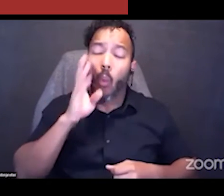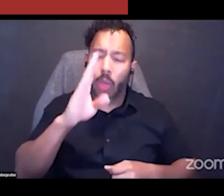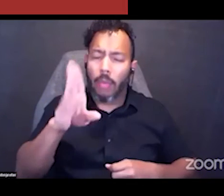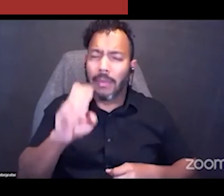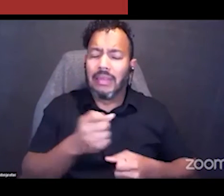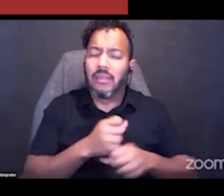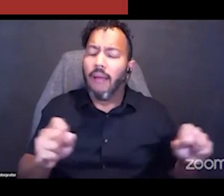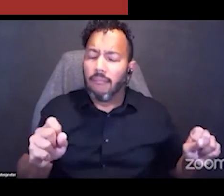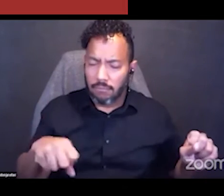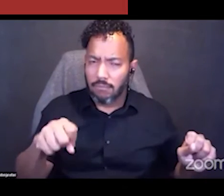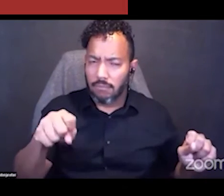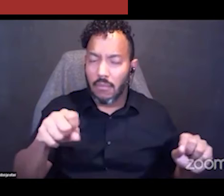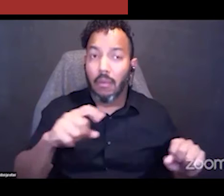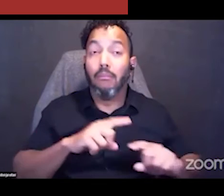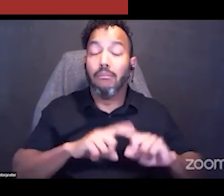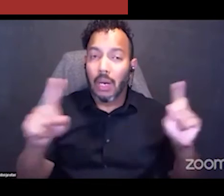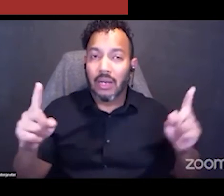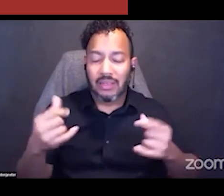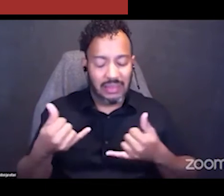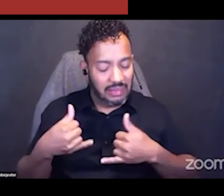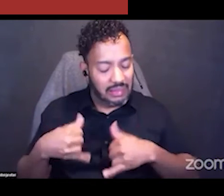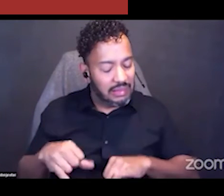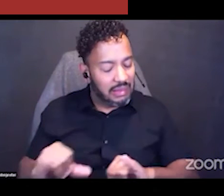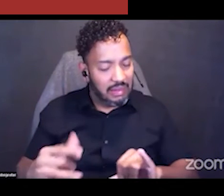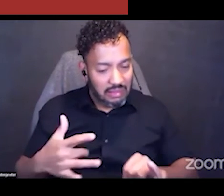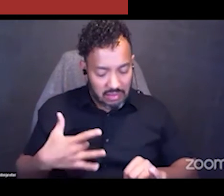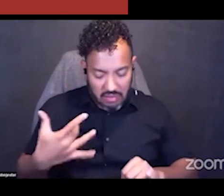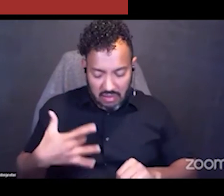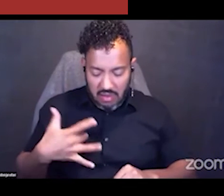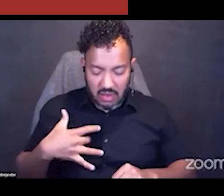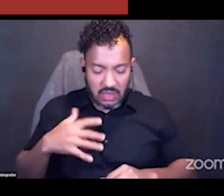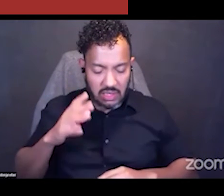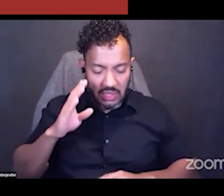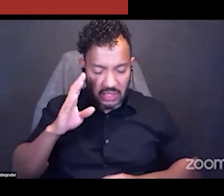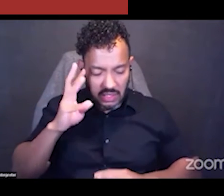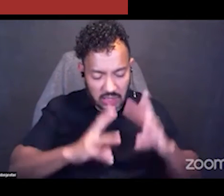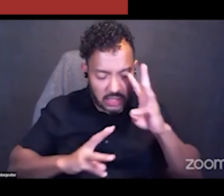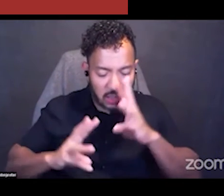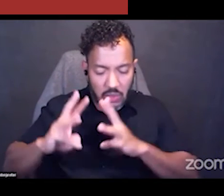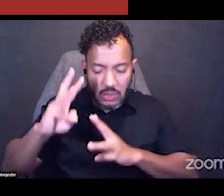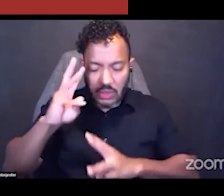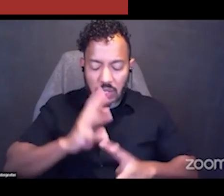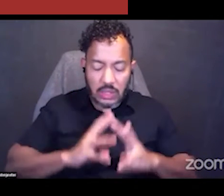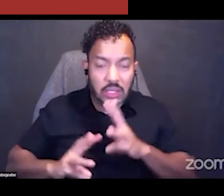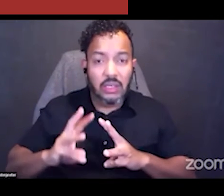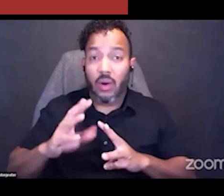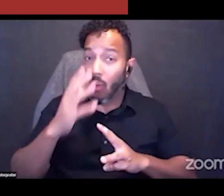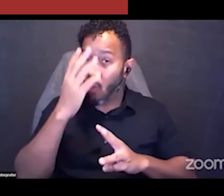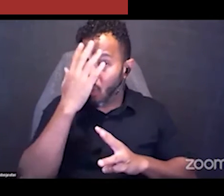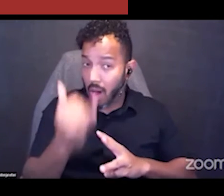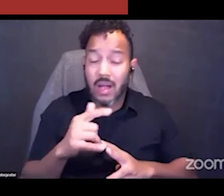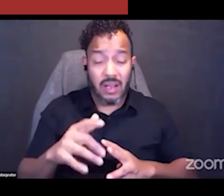But I simply cannot explain to you how emotional this experience has been in terms of the worry